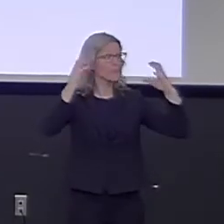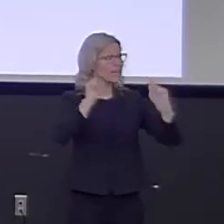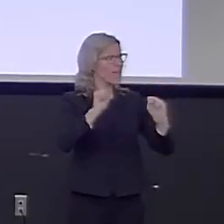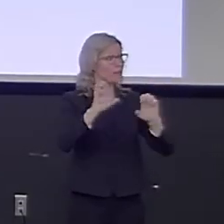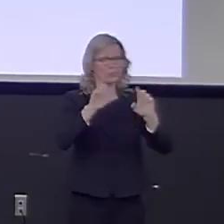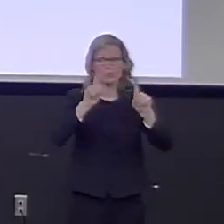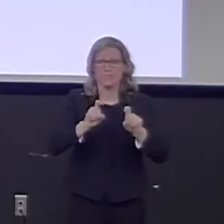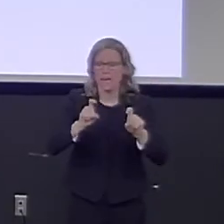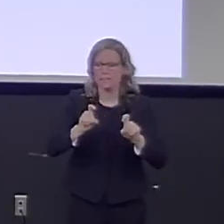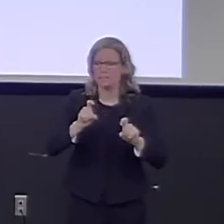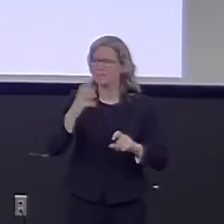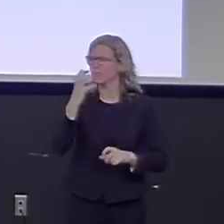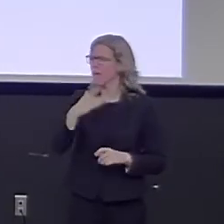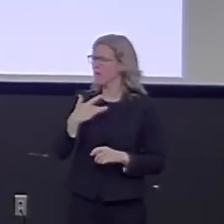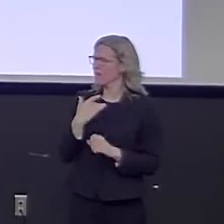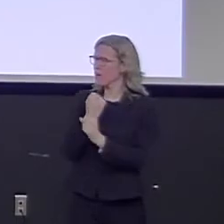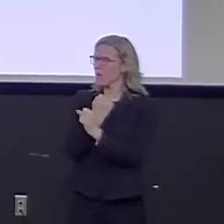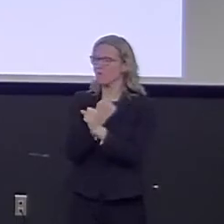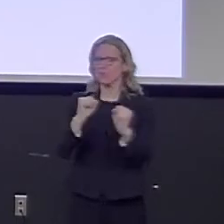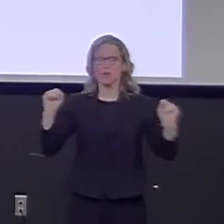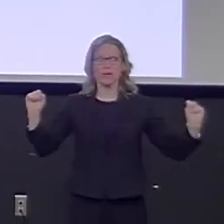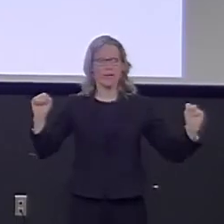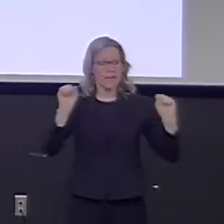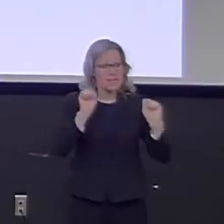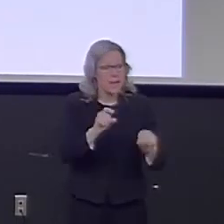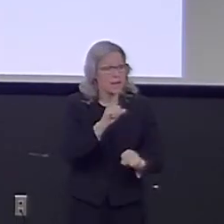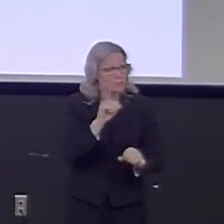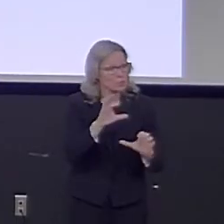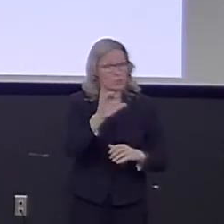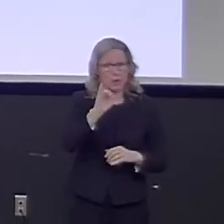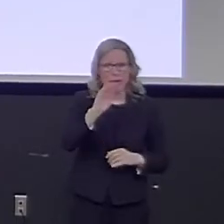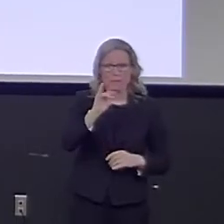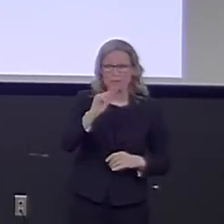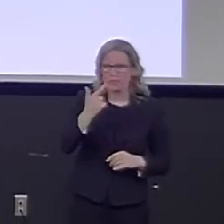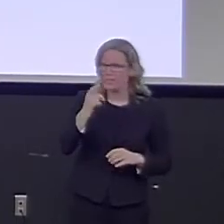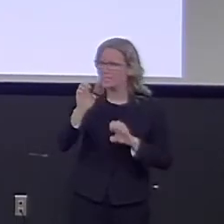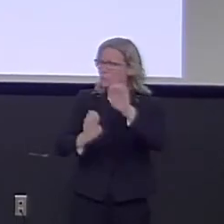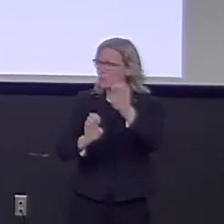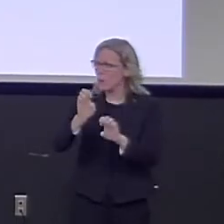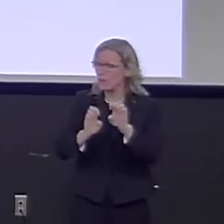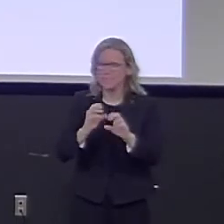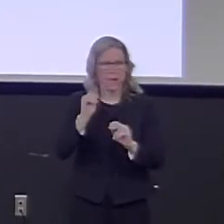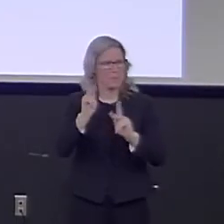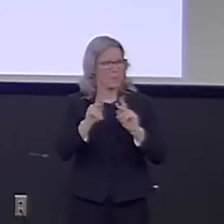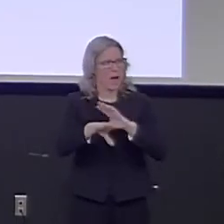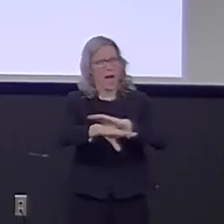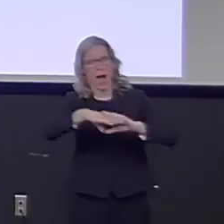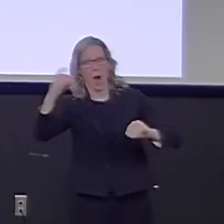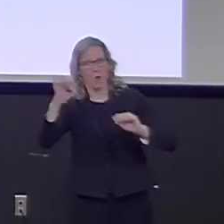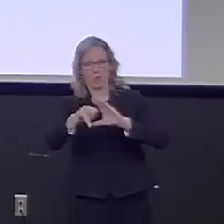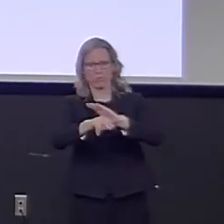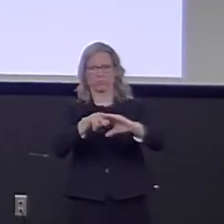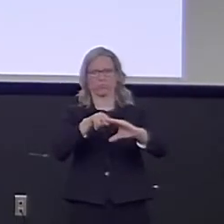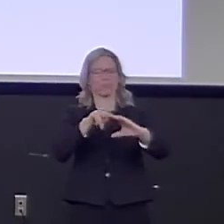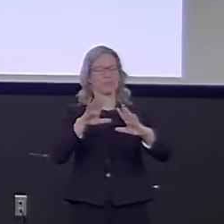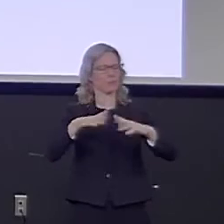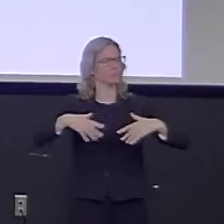You can actually do imaging experiments and take people out of the bore. It's really cool, really cool.